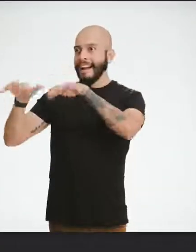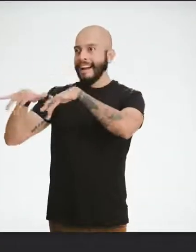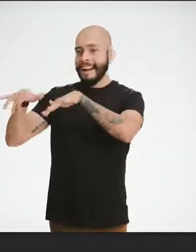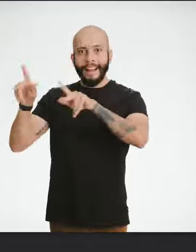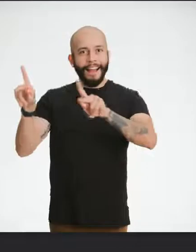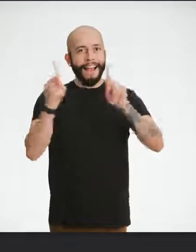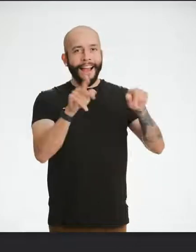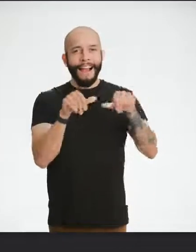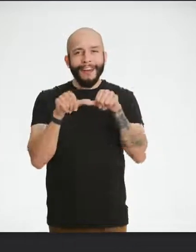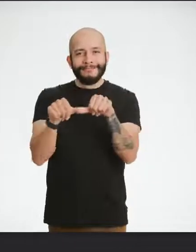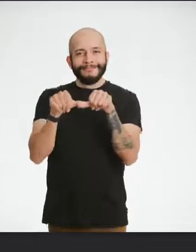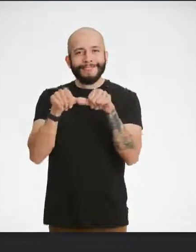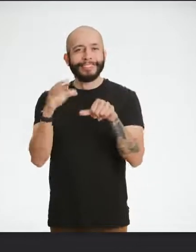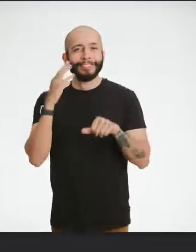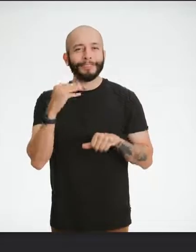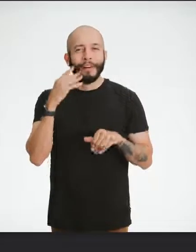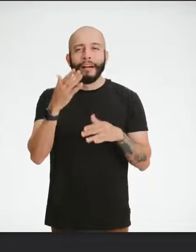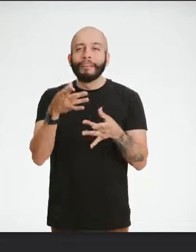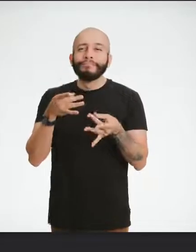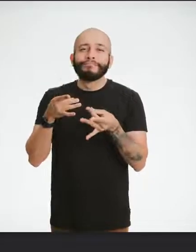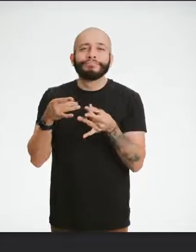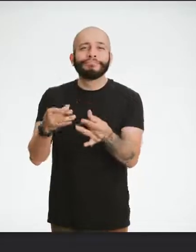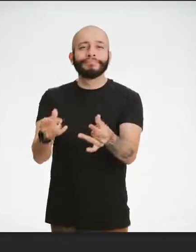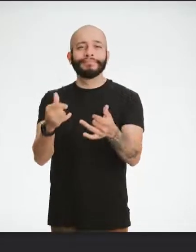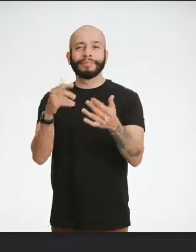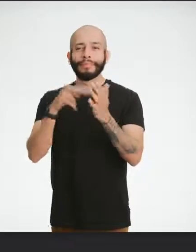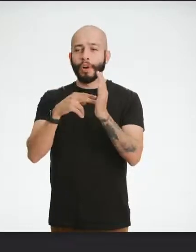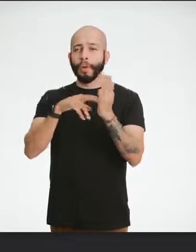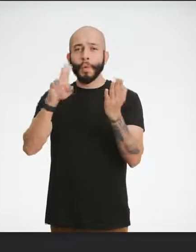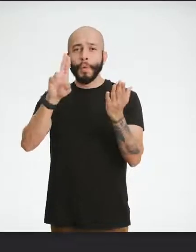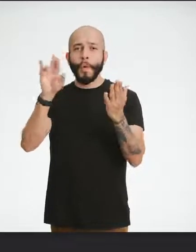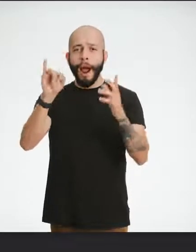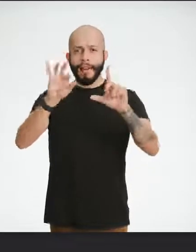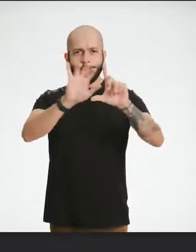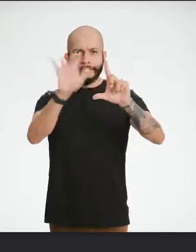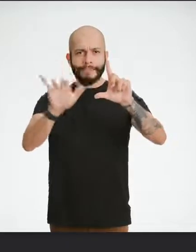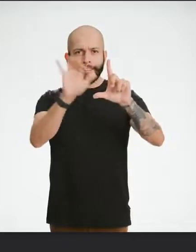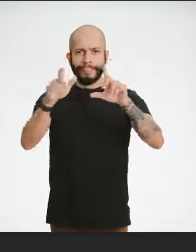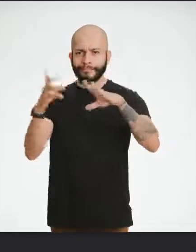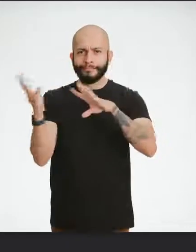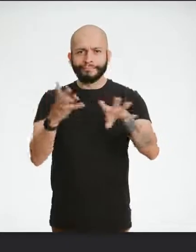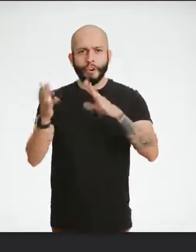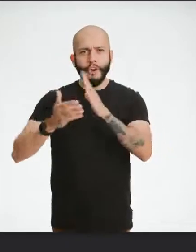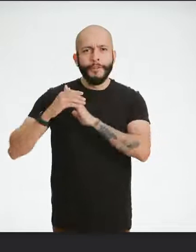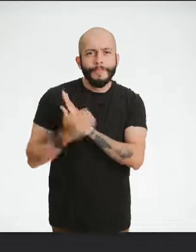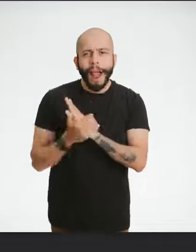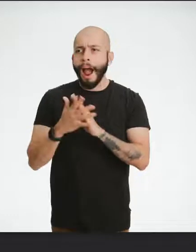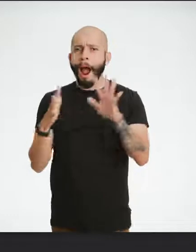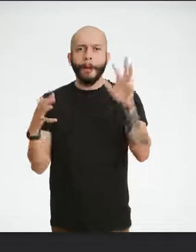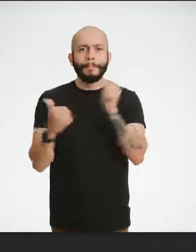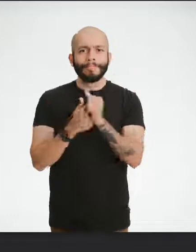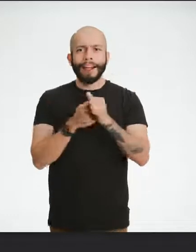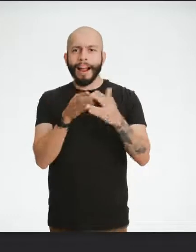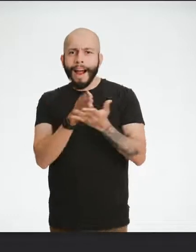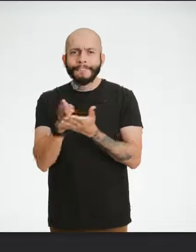desktop-like experience. There's a seamless find-and-replace experience for UI text views that your apps get automatically,